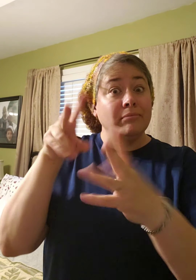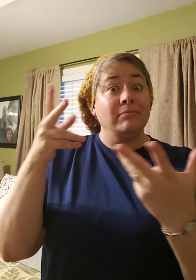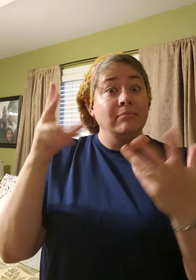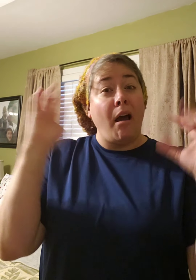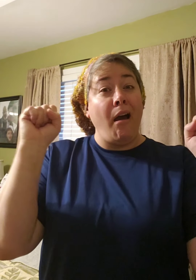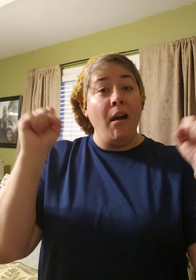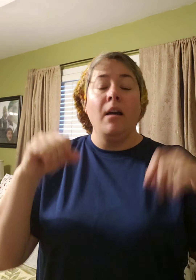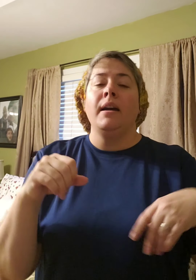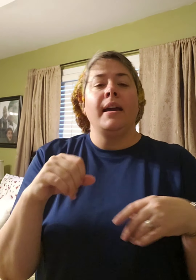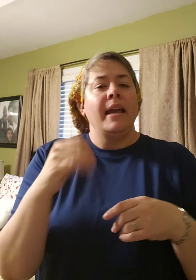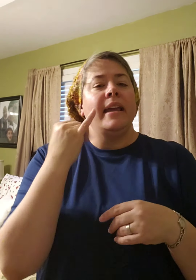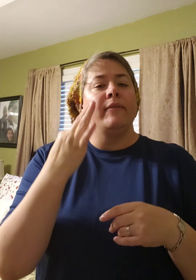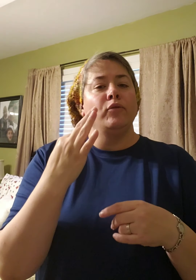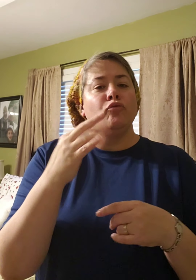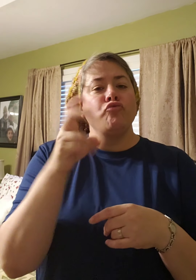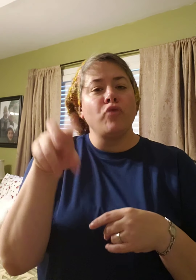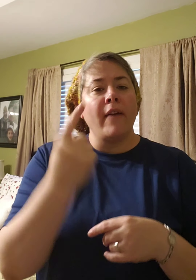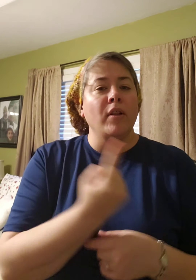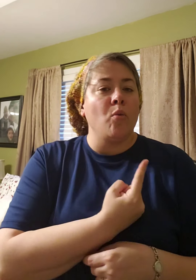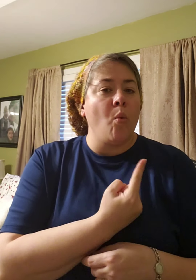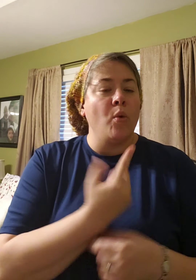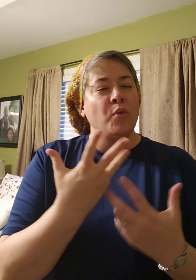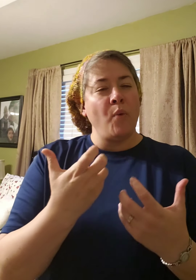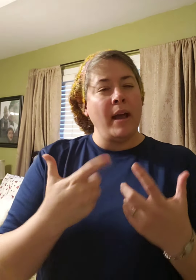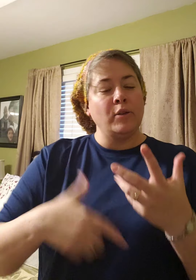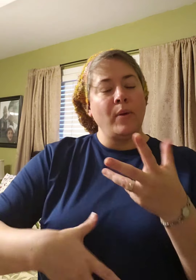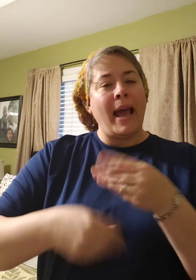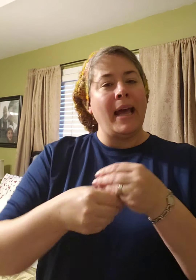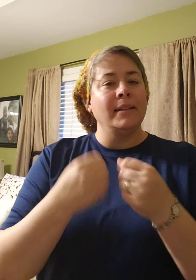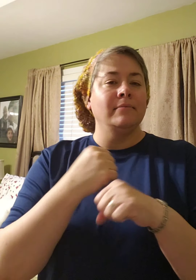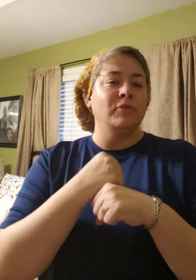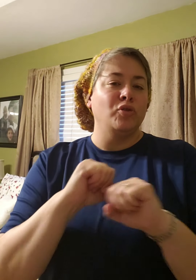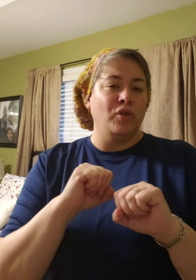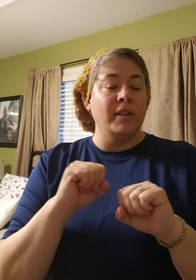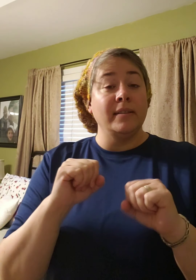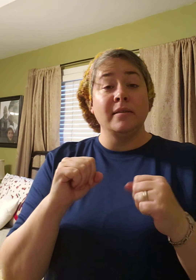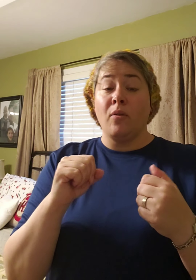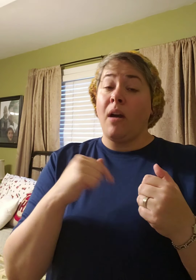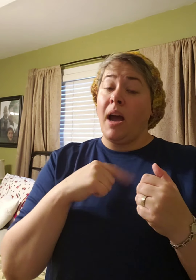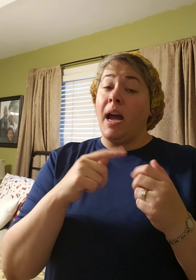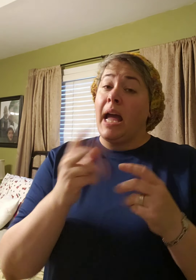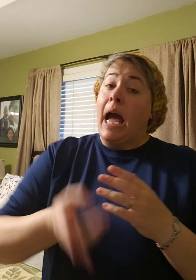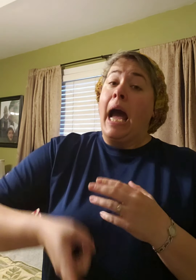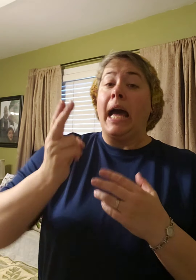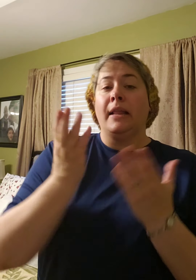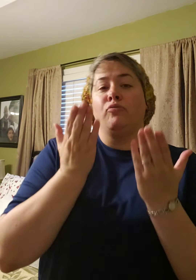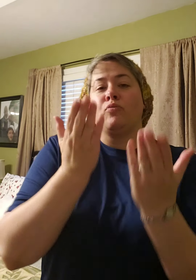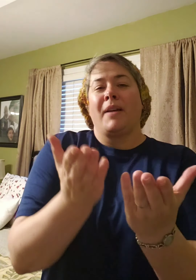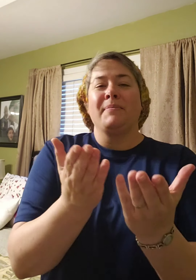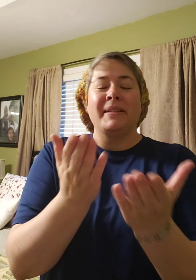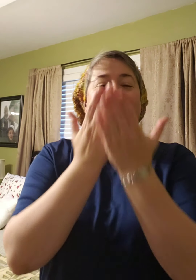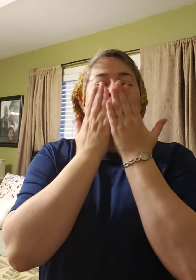when you are traveling solo. This product is highly recommended. Thanks!